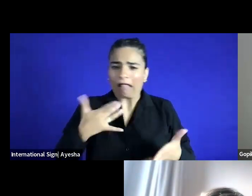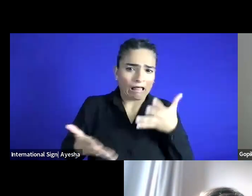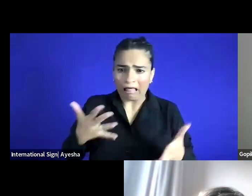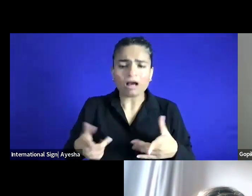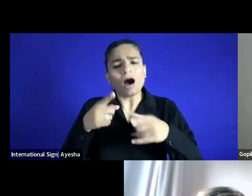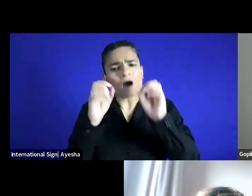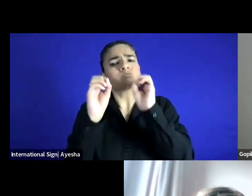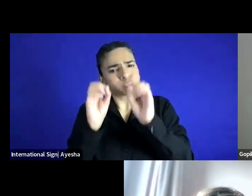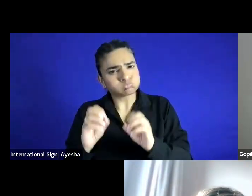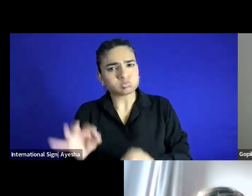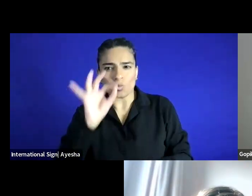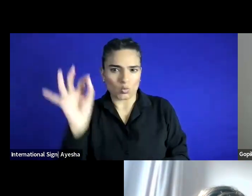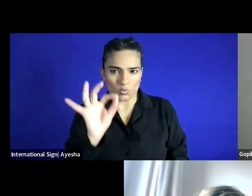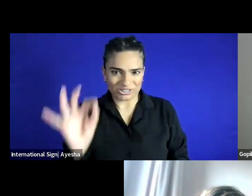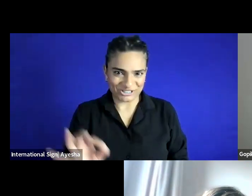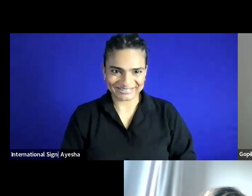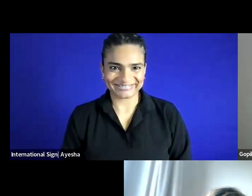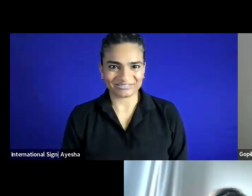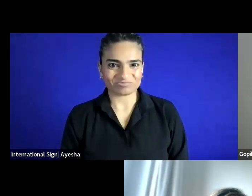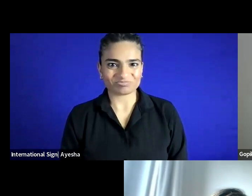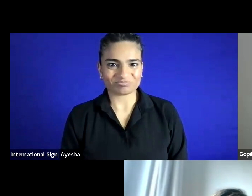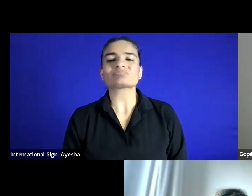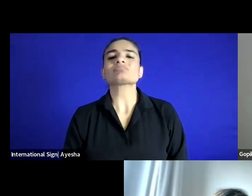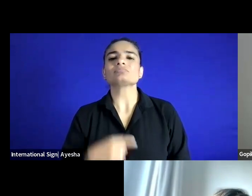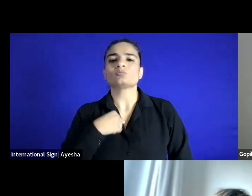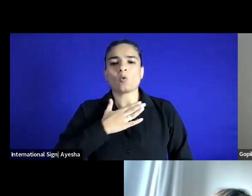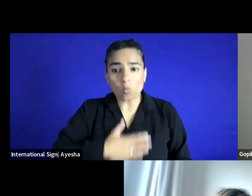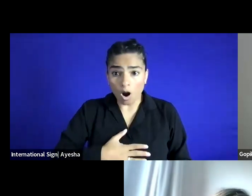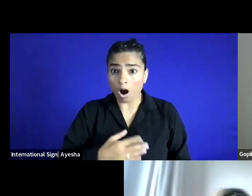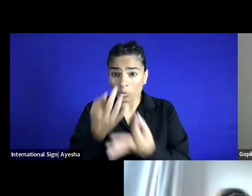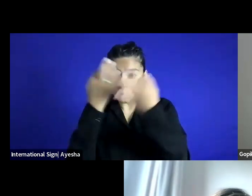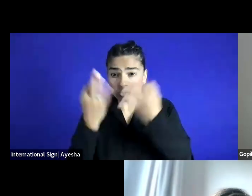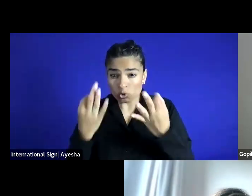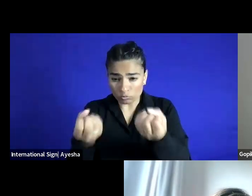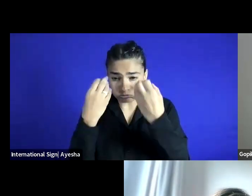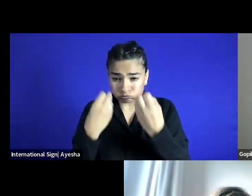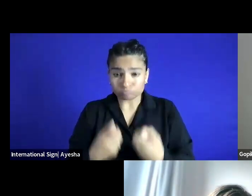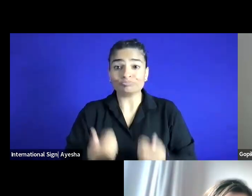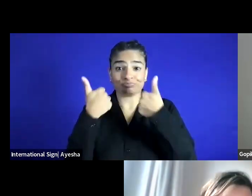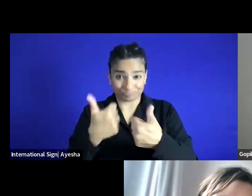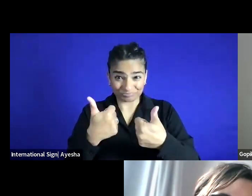Next week. So I'm just going to pass two,